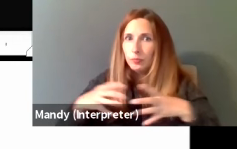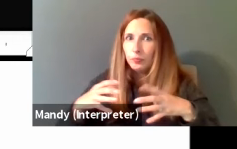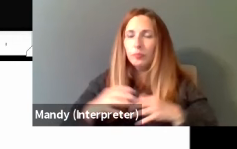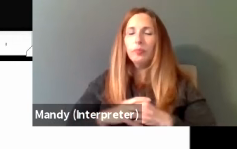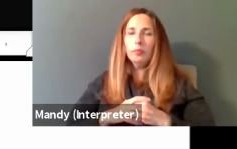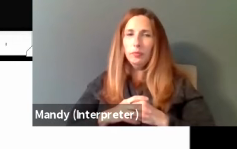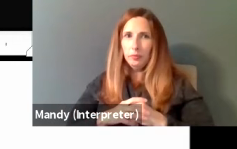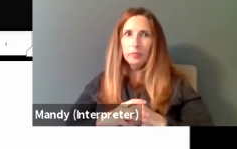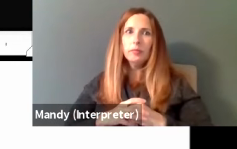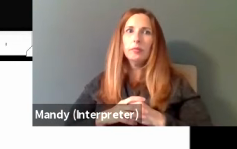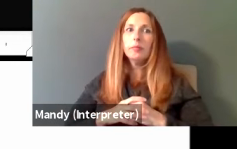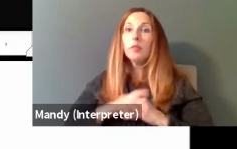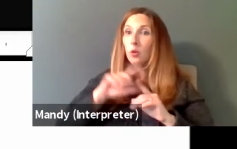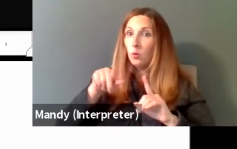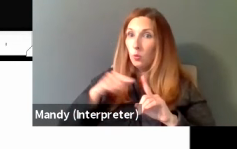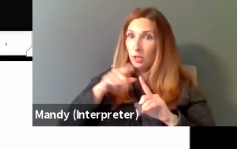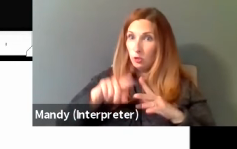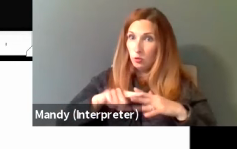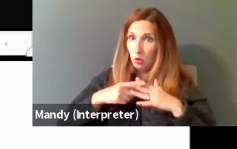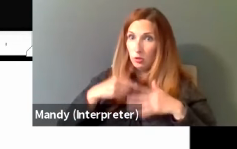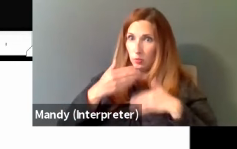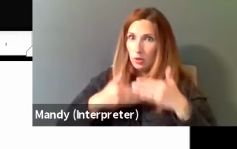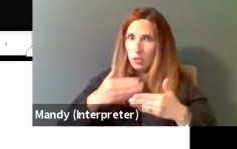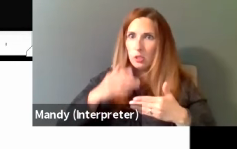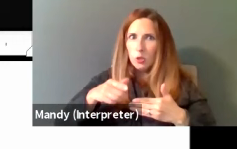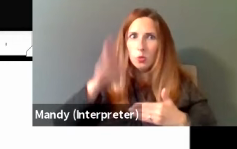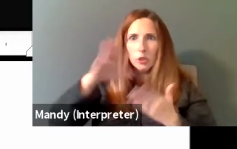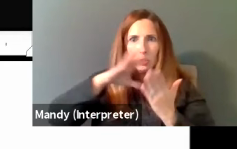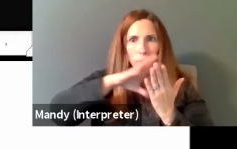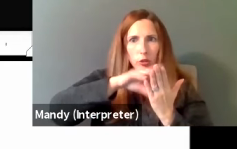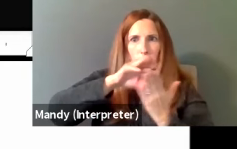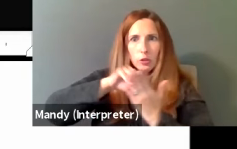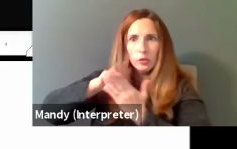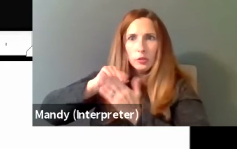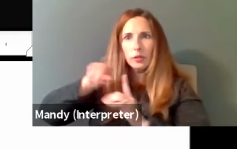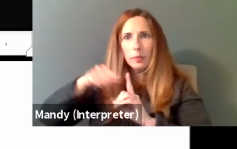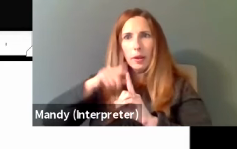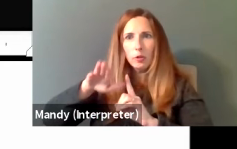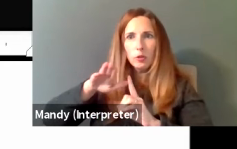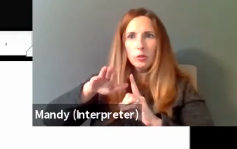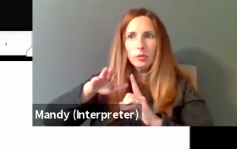And going through this process, you're going to learn information about the demographics around your service areas